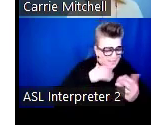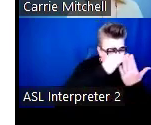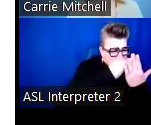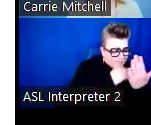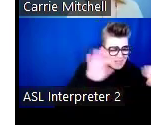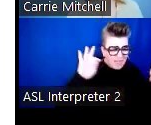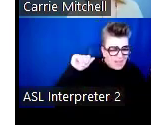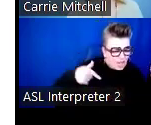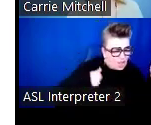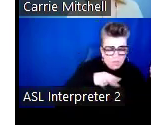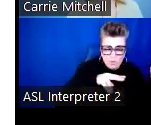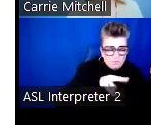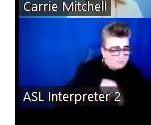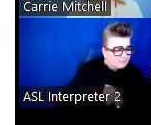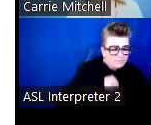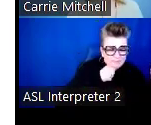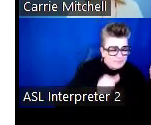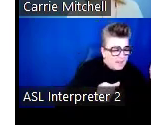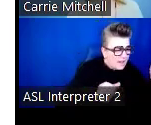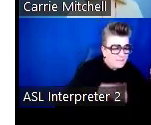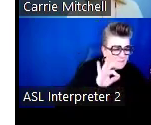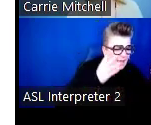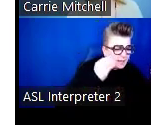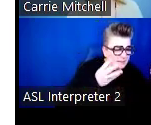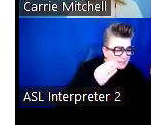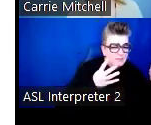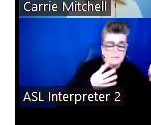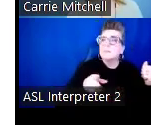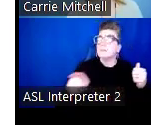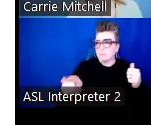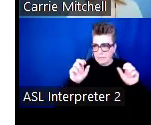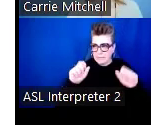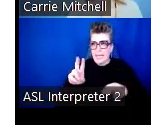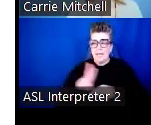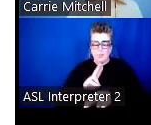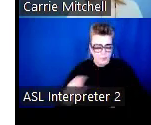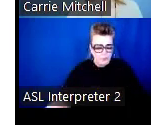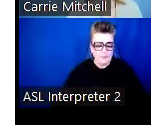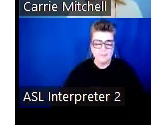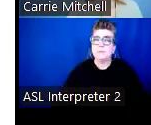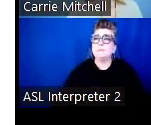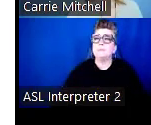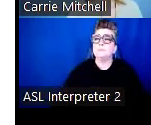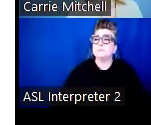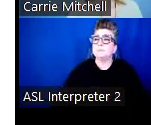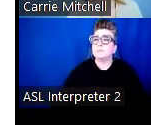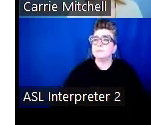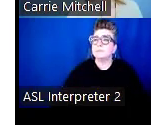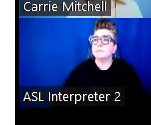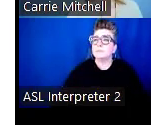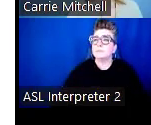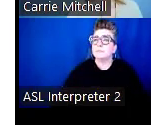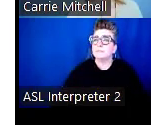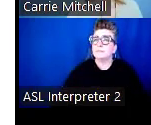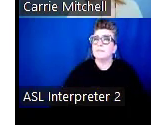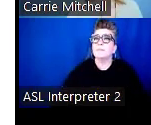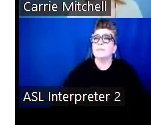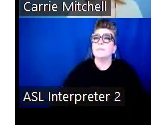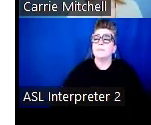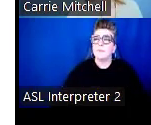with the information that we've provided. We also have a learning page on our site. It's in the "About" section.